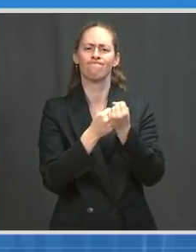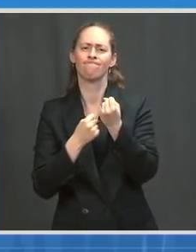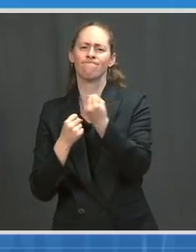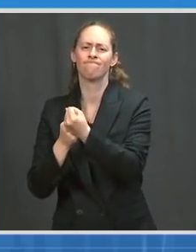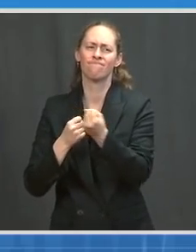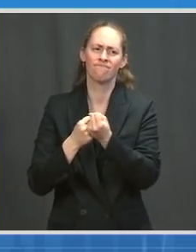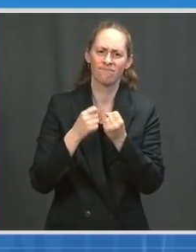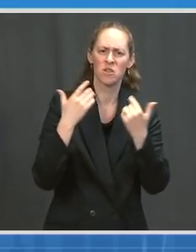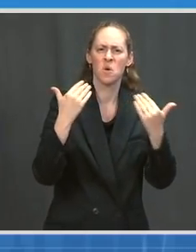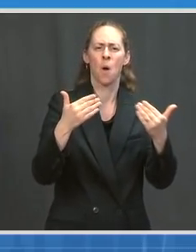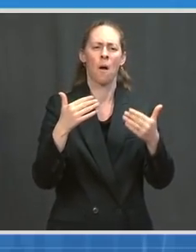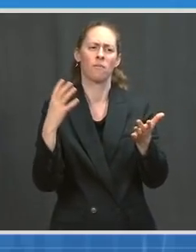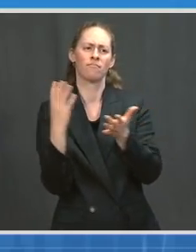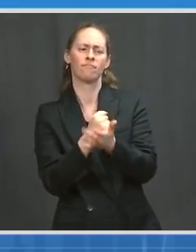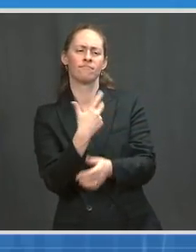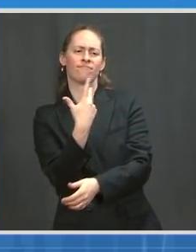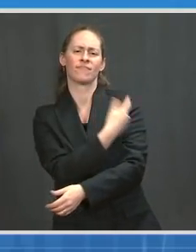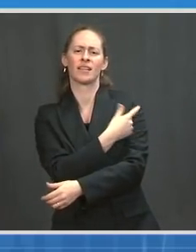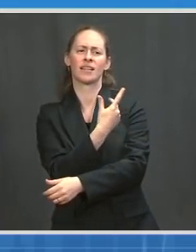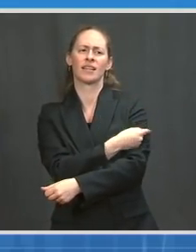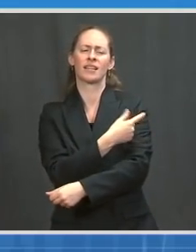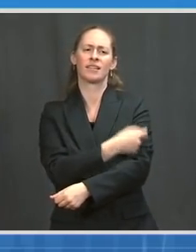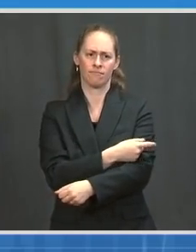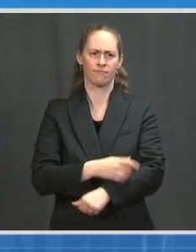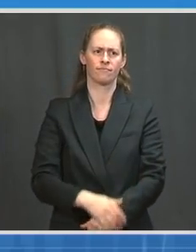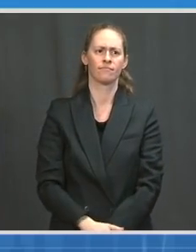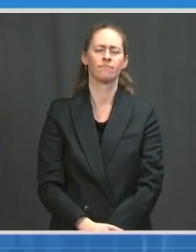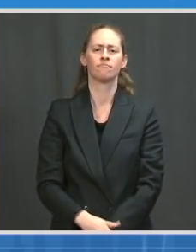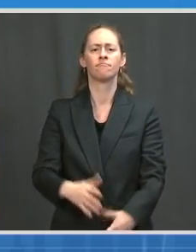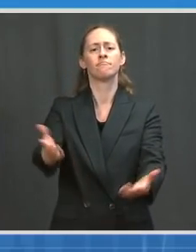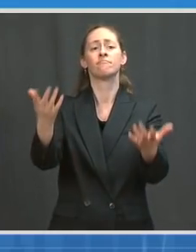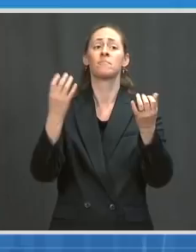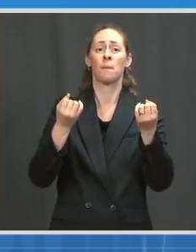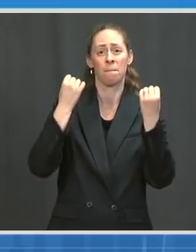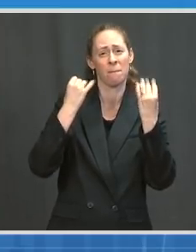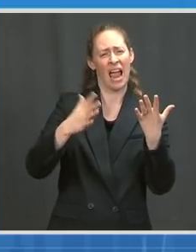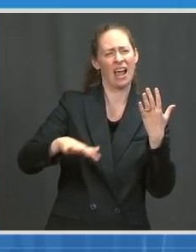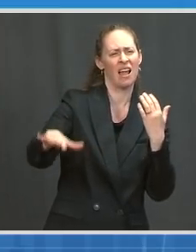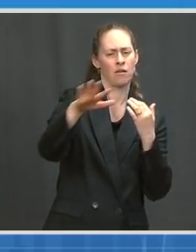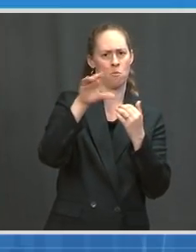community-based organizations to support vaccine education efforts in underserved communities;